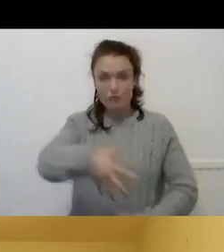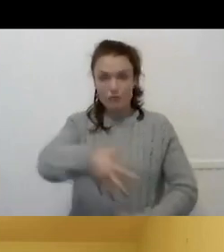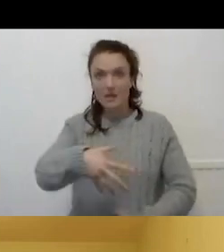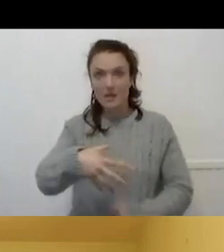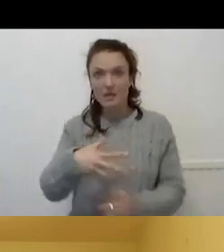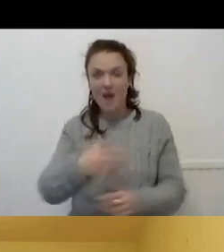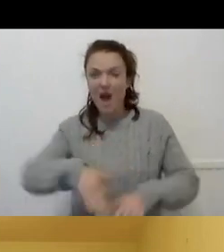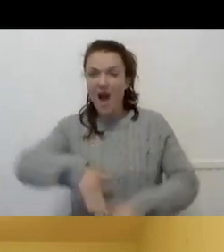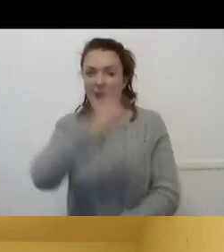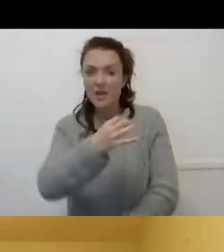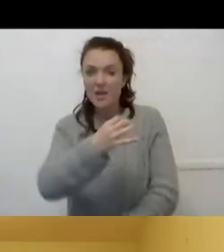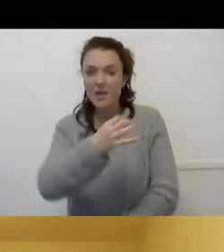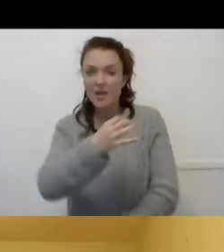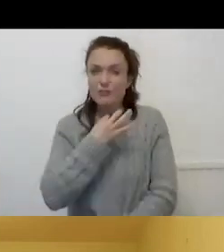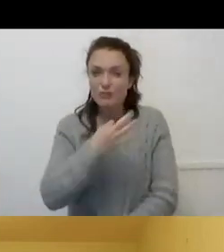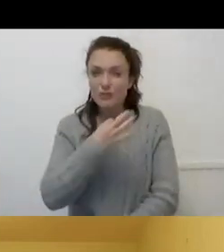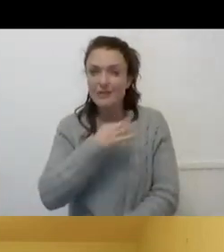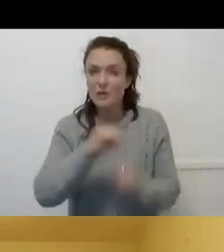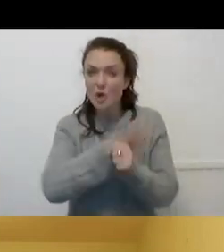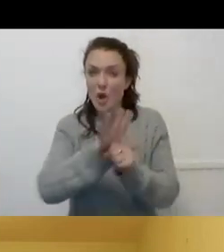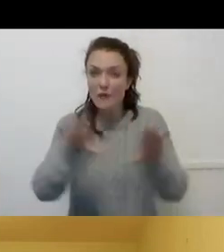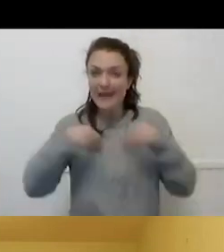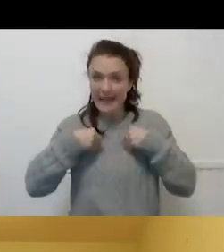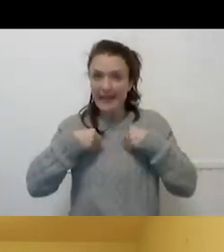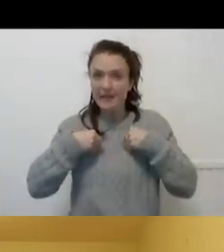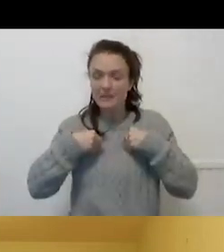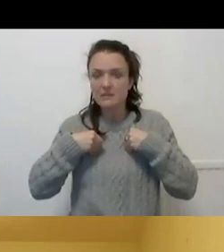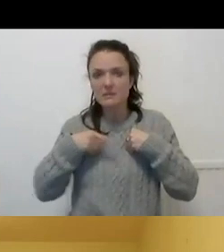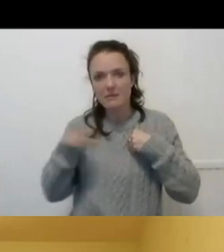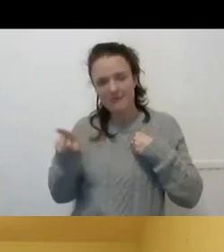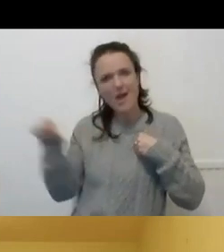infection, then they should be considered to have this vaccine.